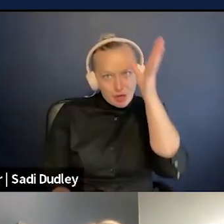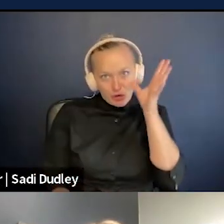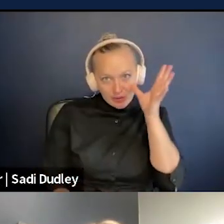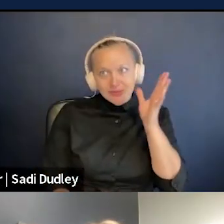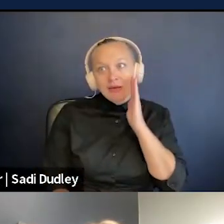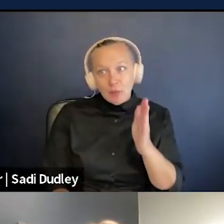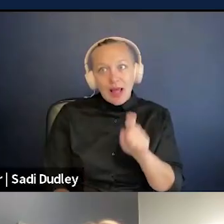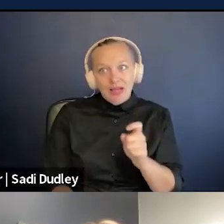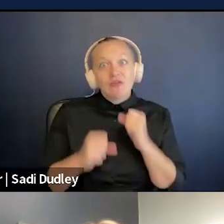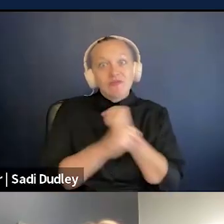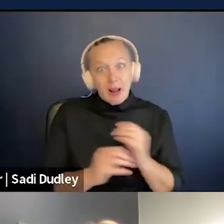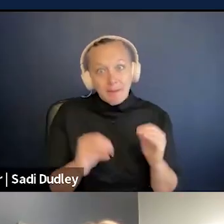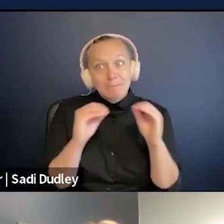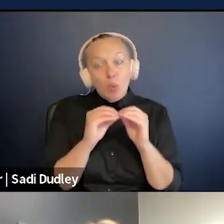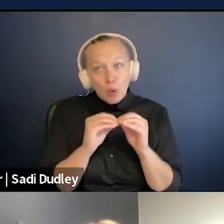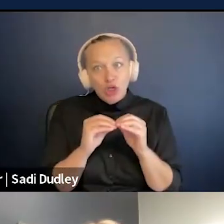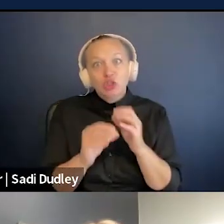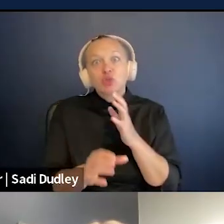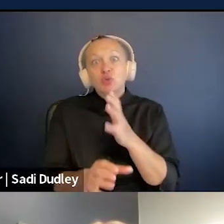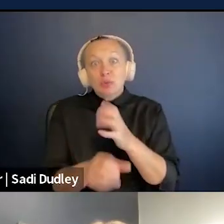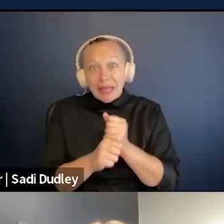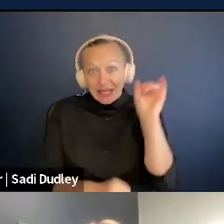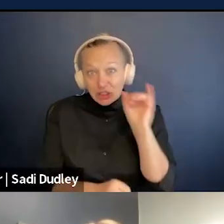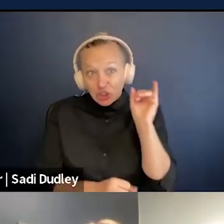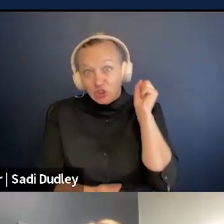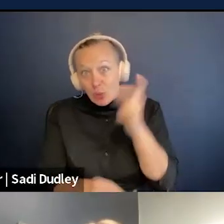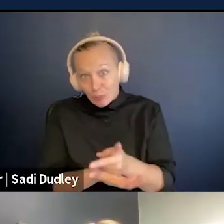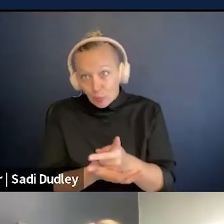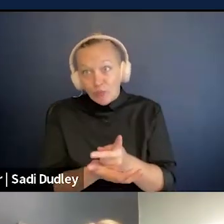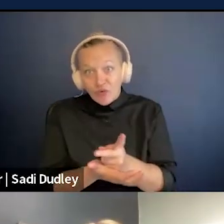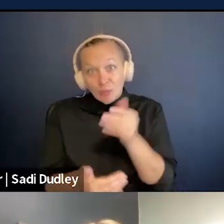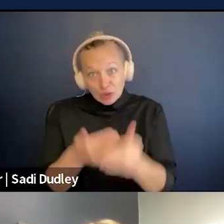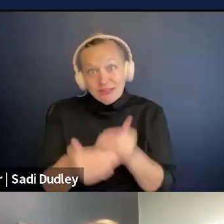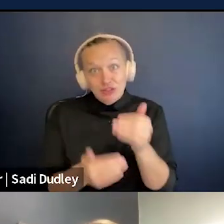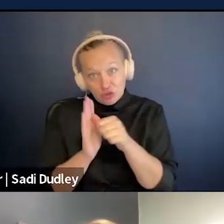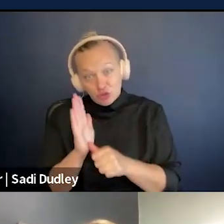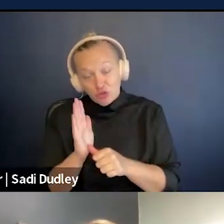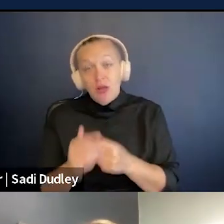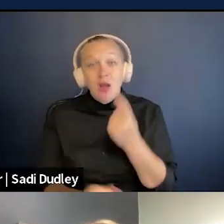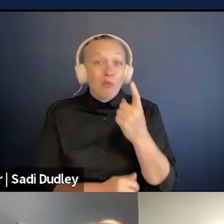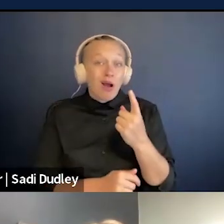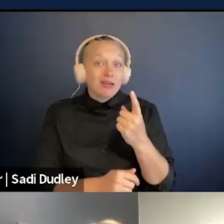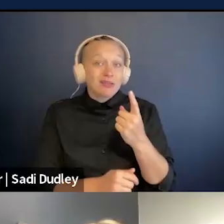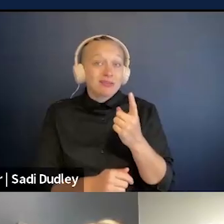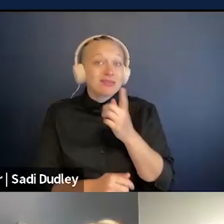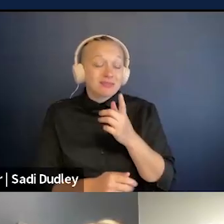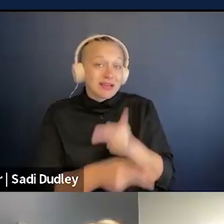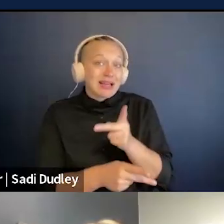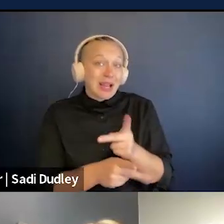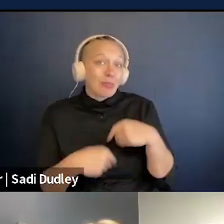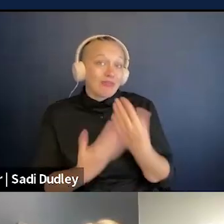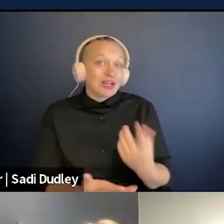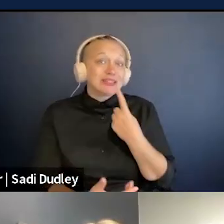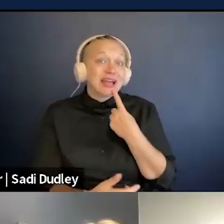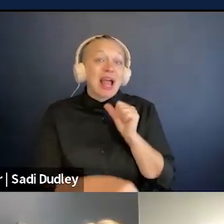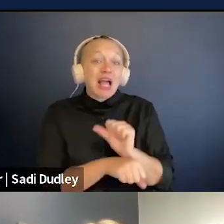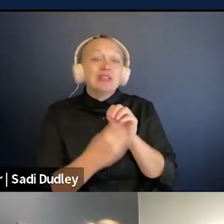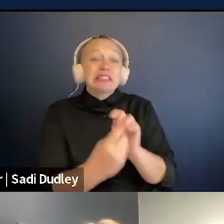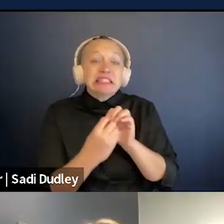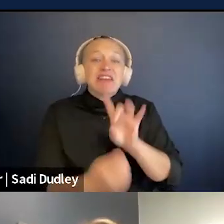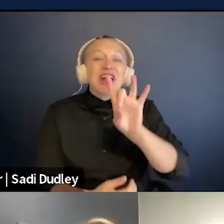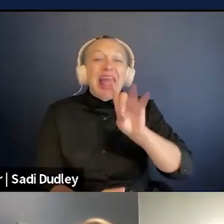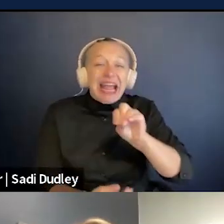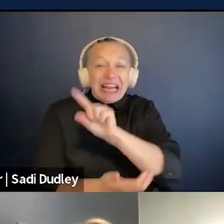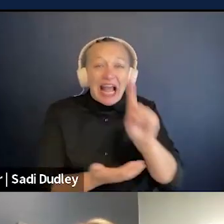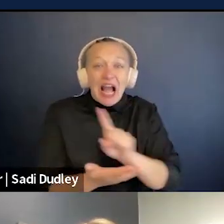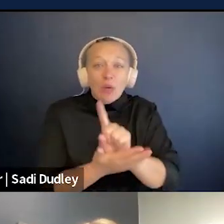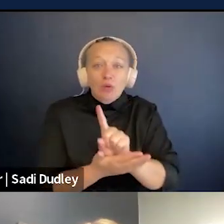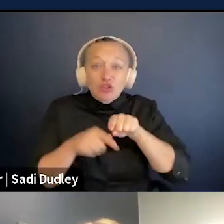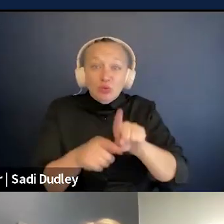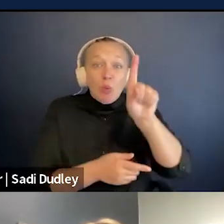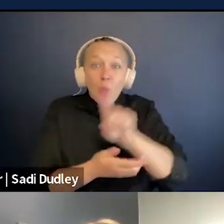to get insurance to… approve things. I had one caregiver share that they spent 80 hours in a single week fighting claims for their child to get a very medically necessary procedure.